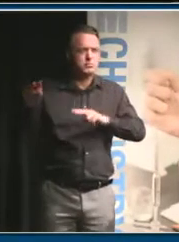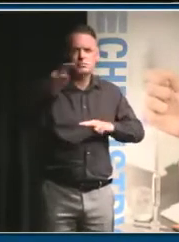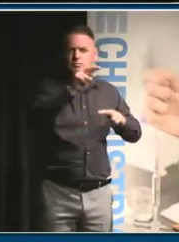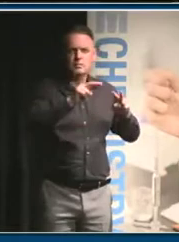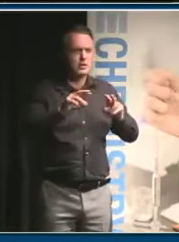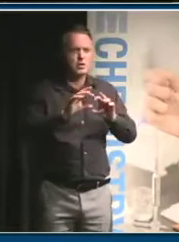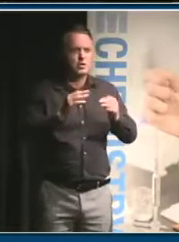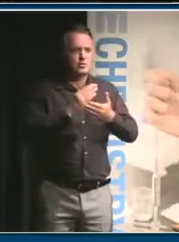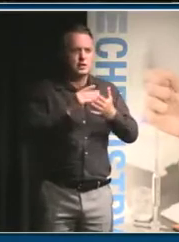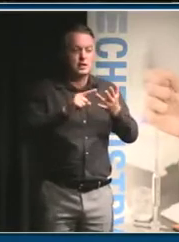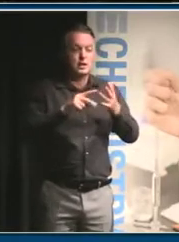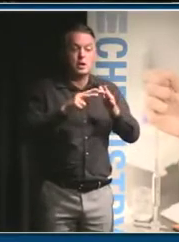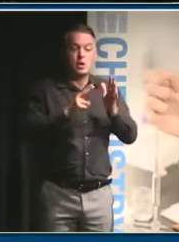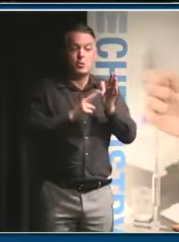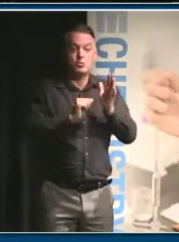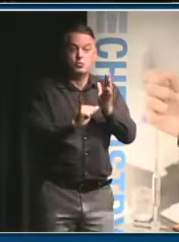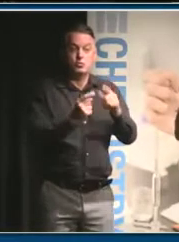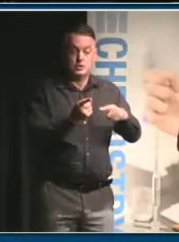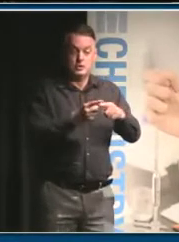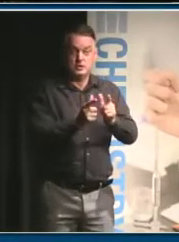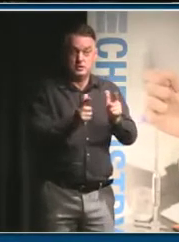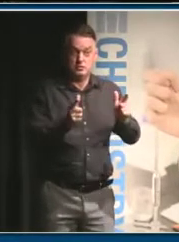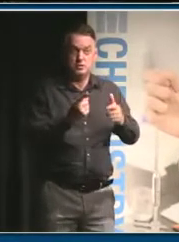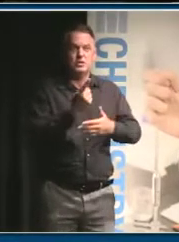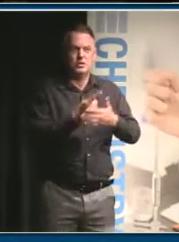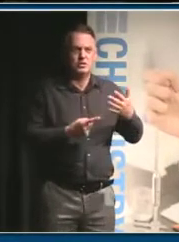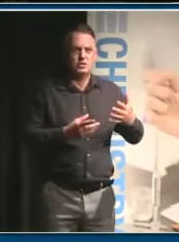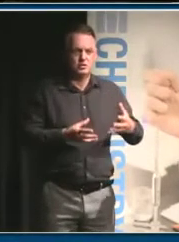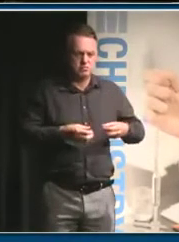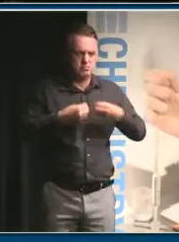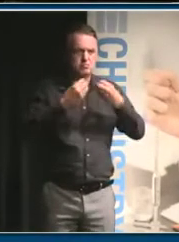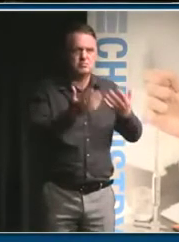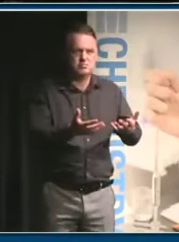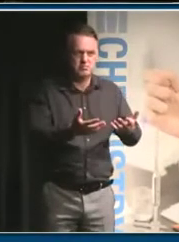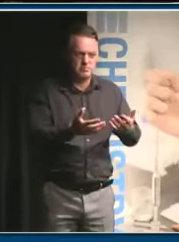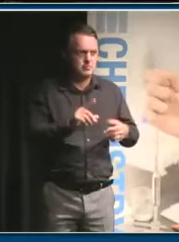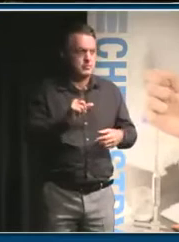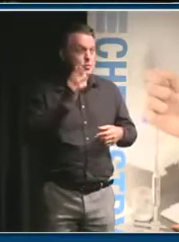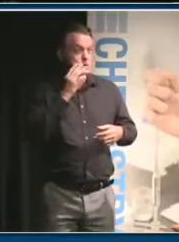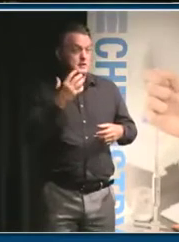owning her English language. She's just getting by. But when she has that class, when she learns